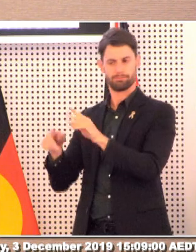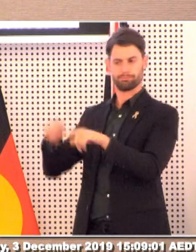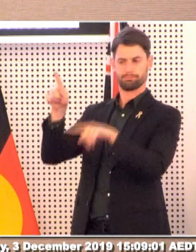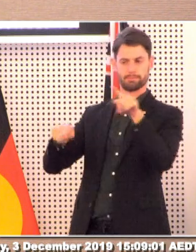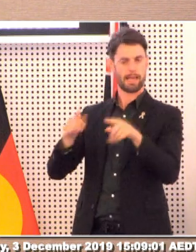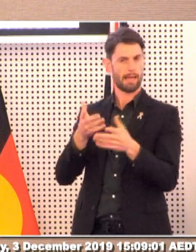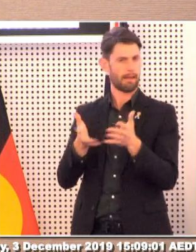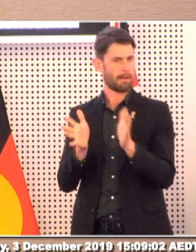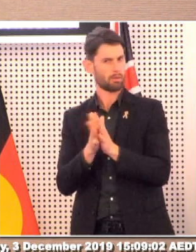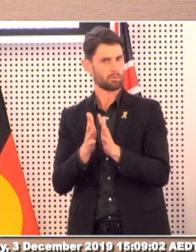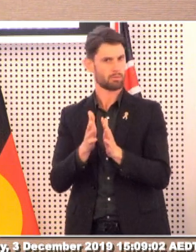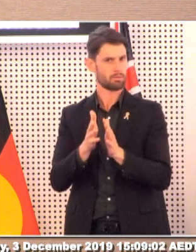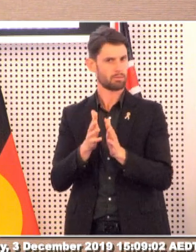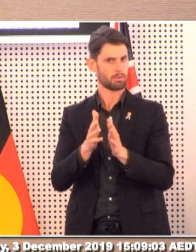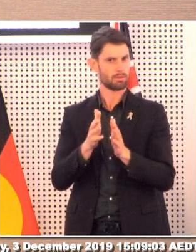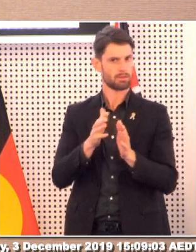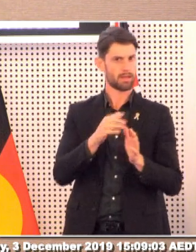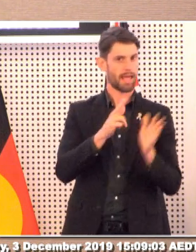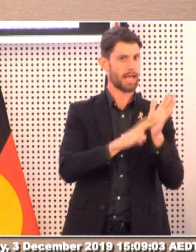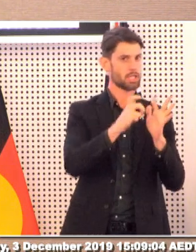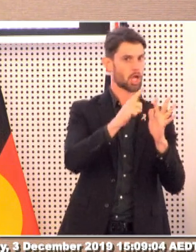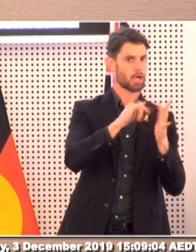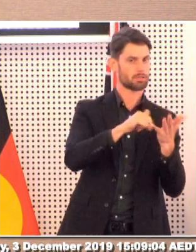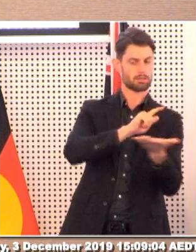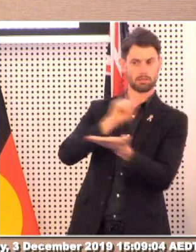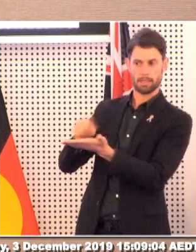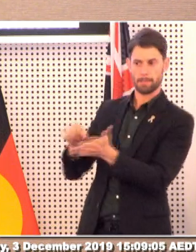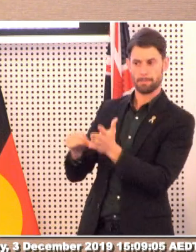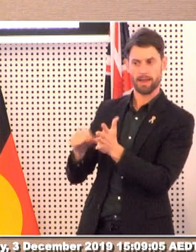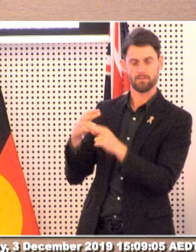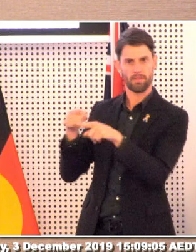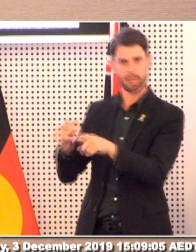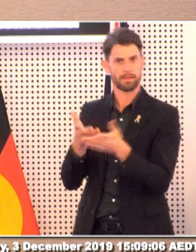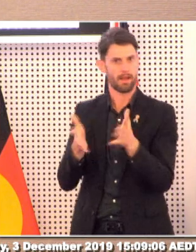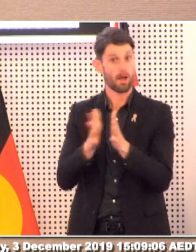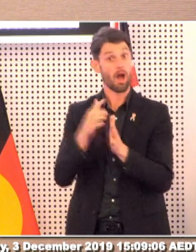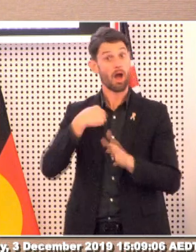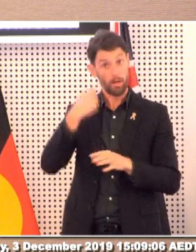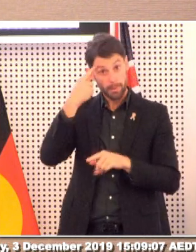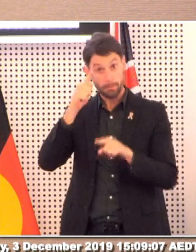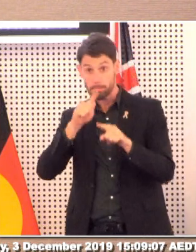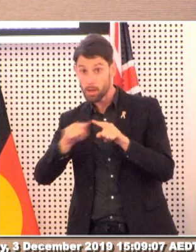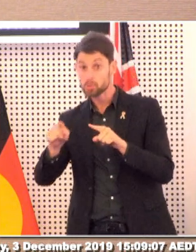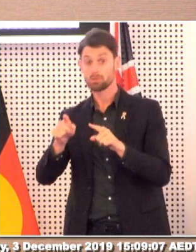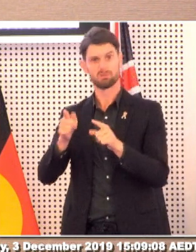get. Generally, I think most providers will opt for an SDA residential lease but we